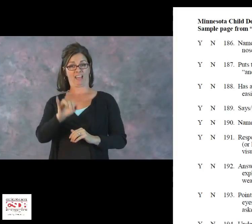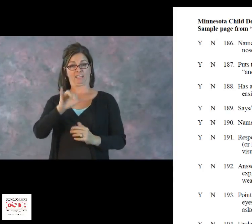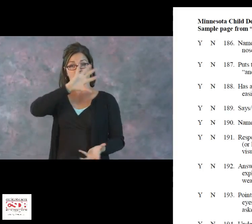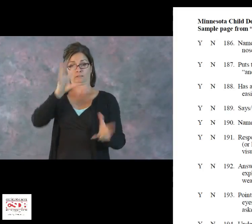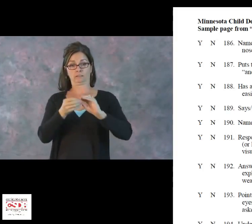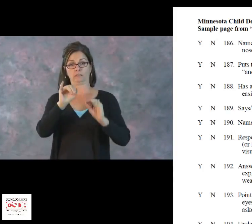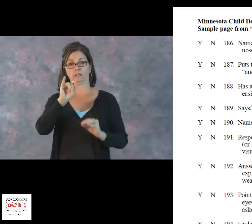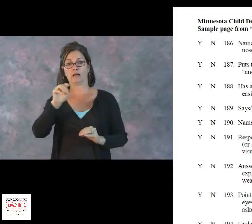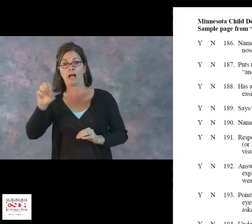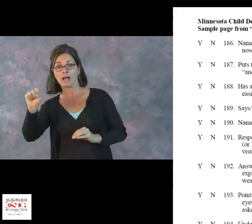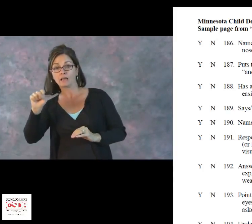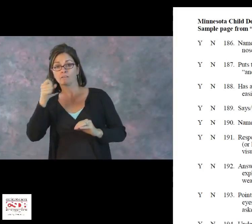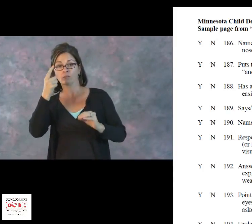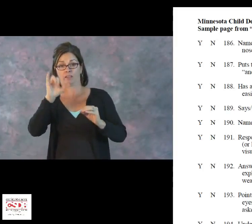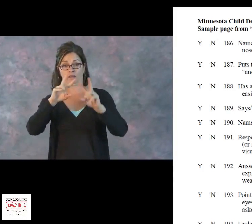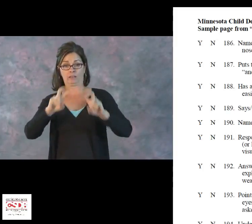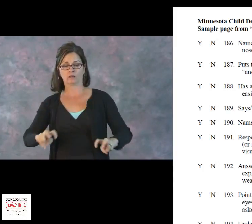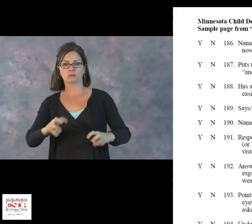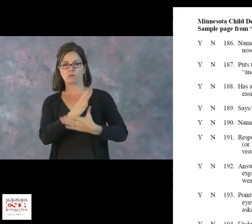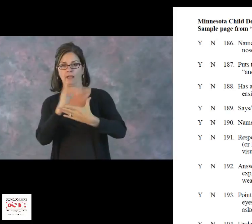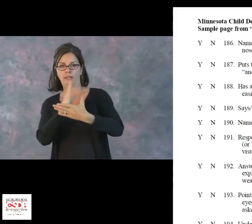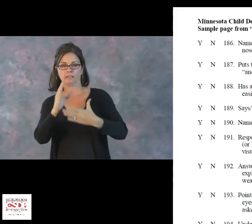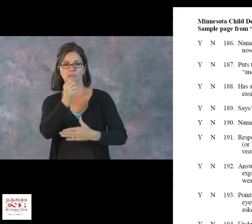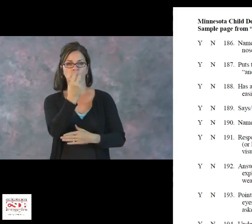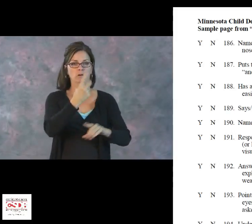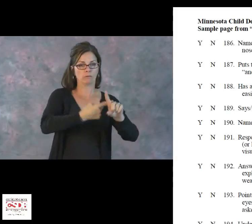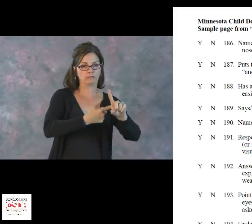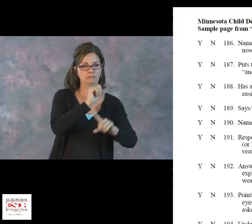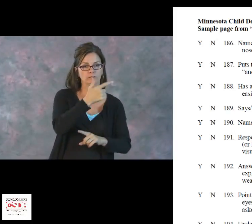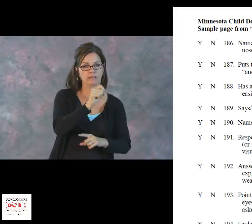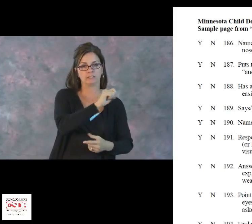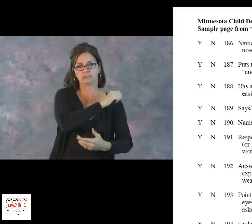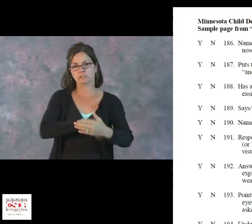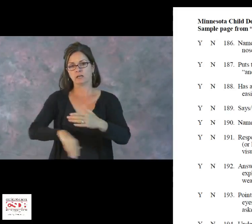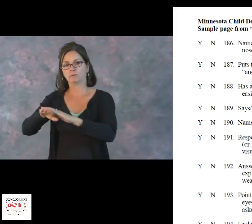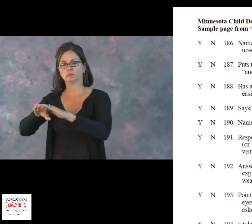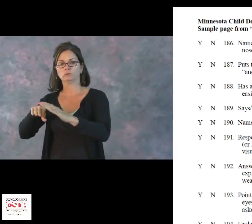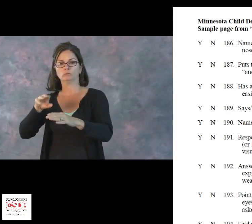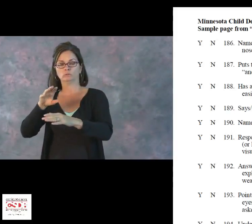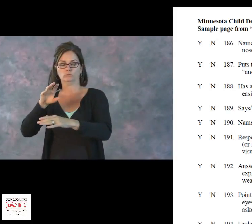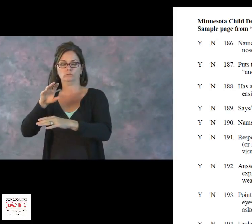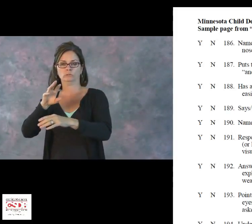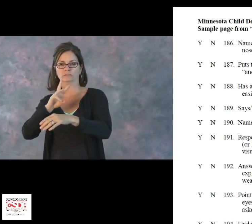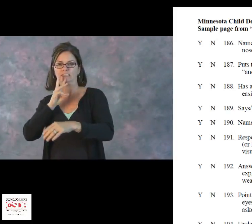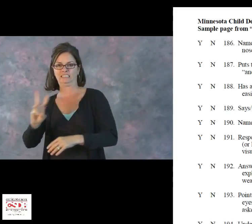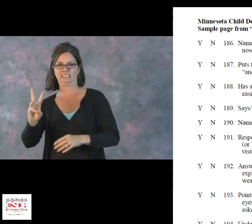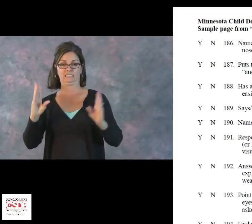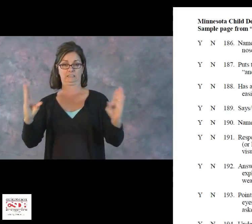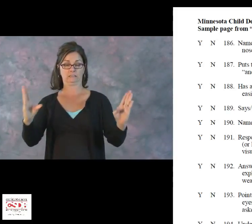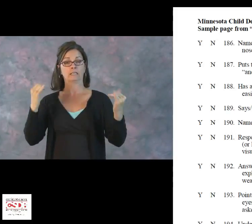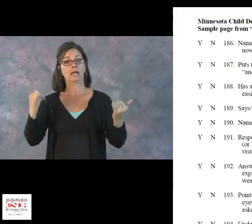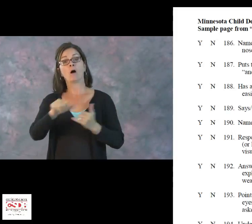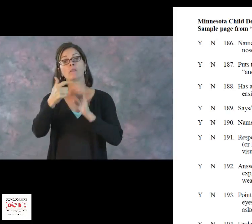range all the way from 12 months of age up until 6 years of age. An example of a more difficult item